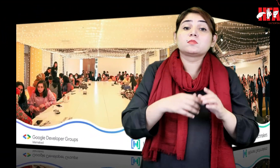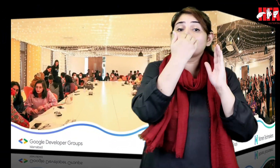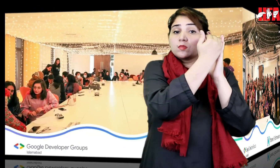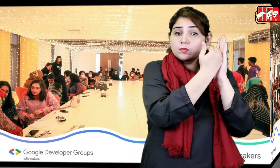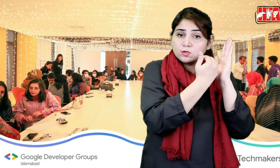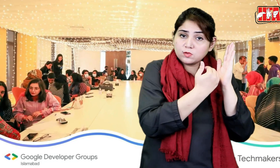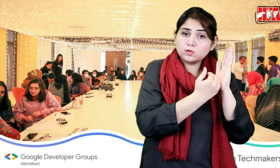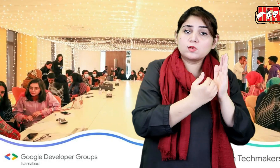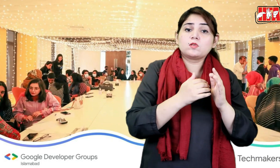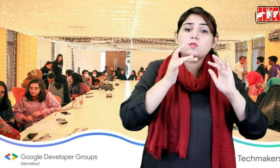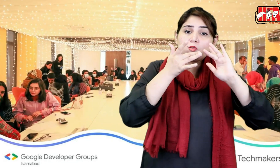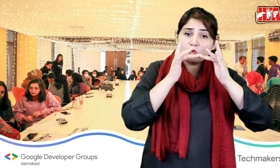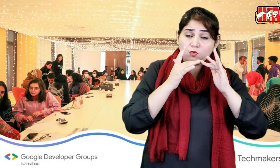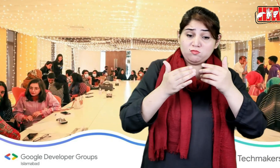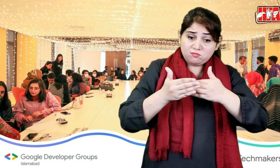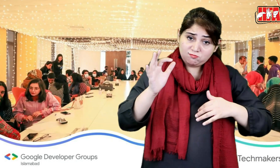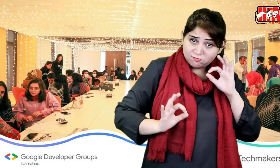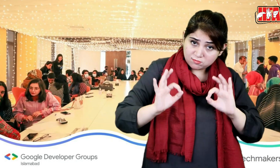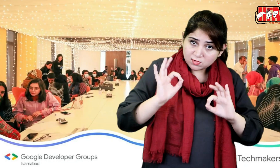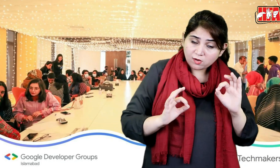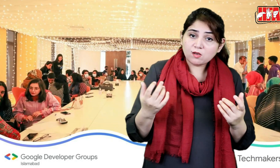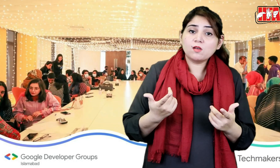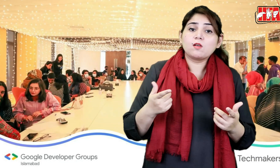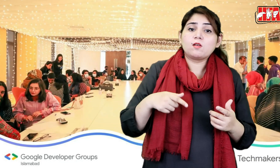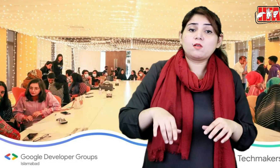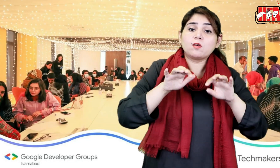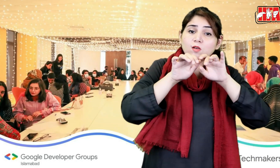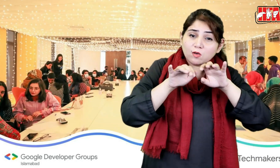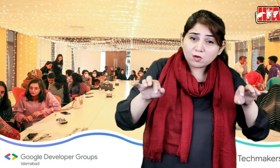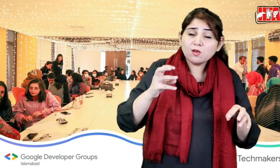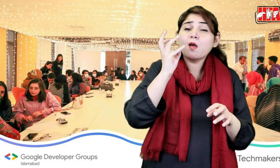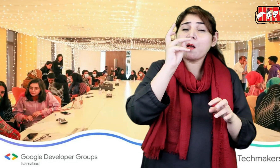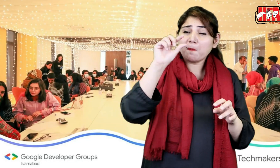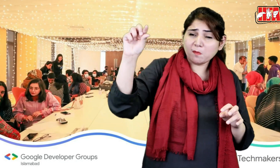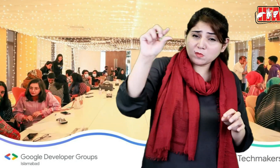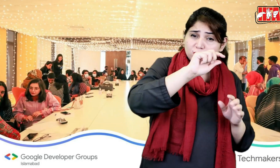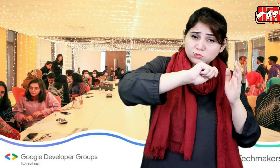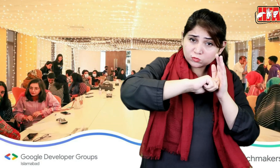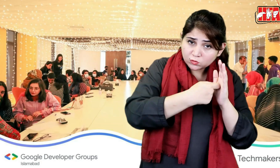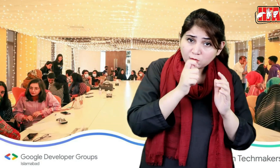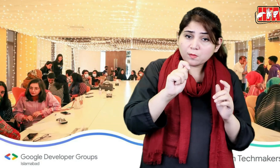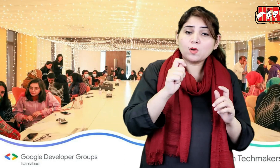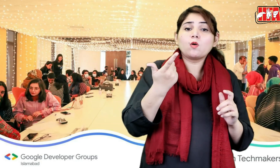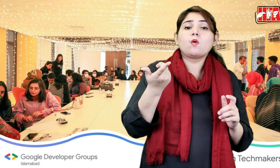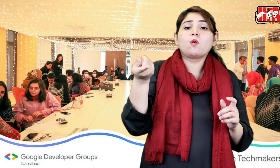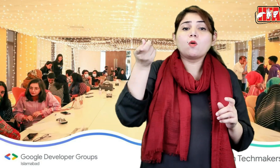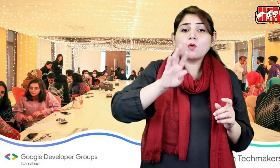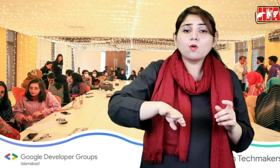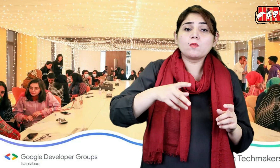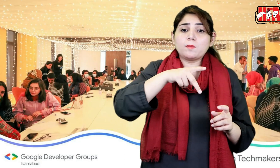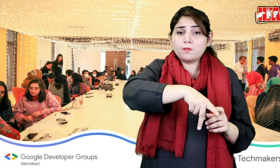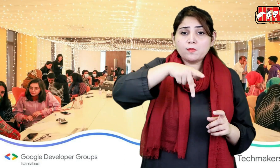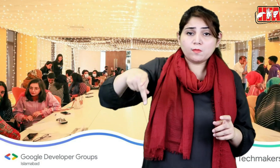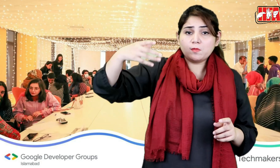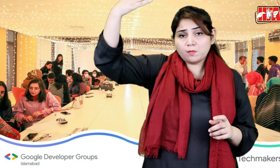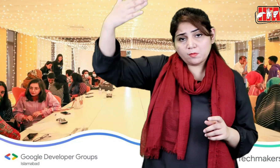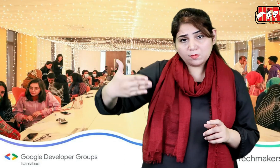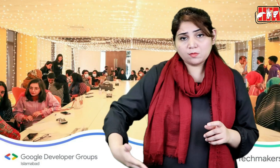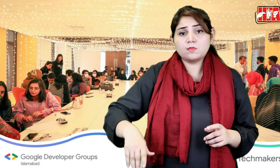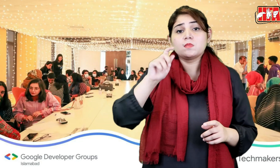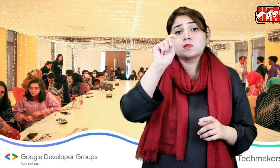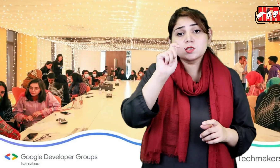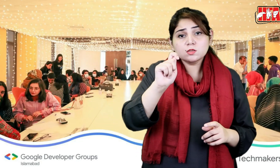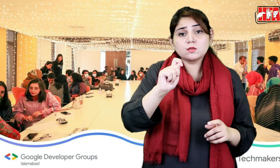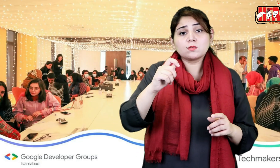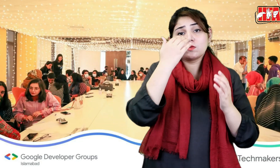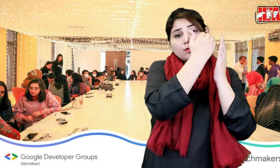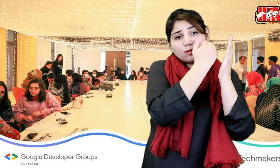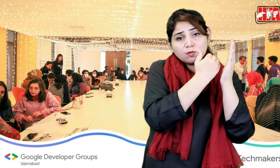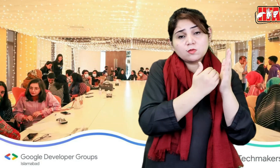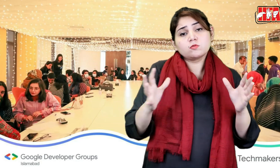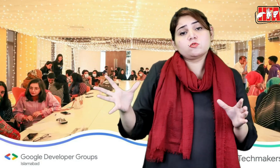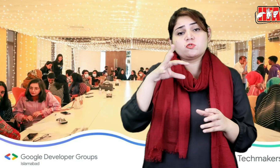These sessions covered topics like online safety, coding, and presentation skills.